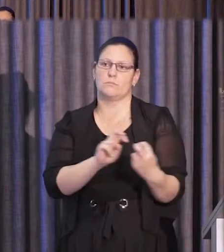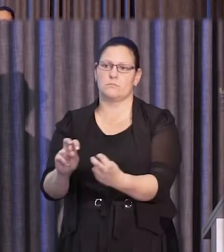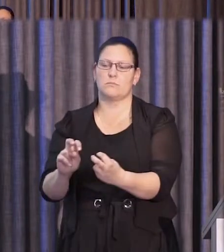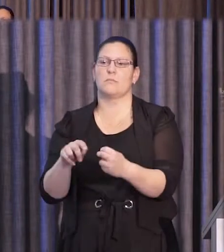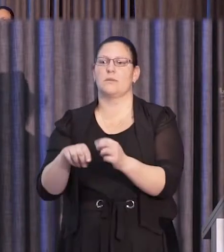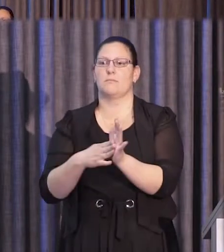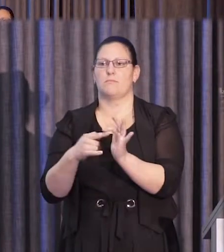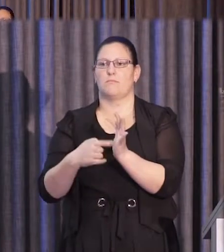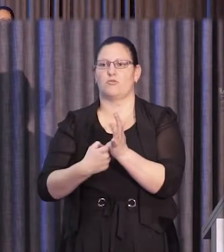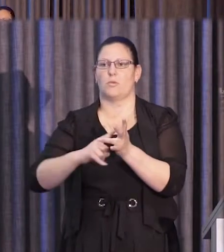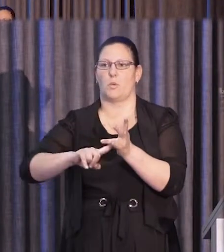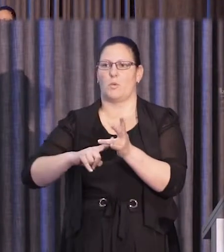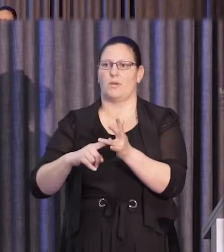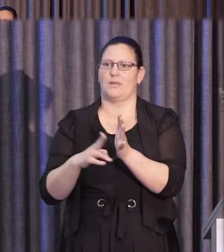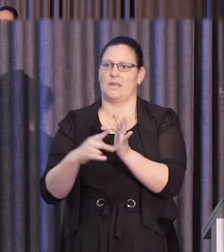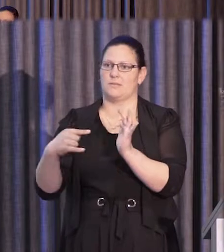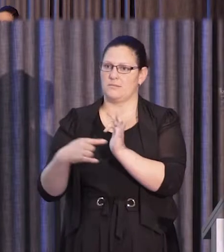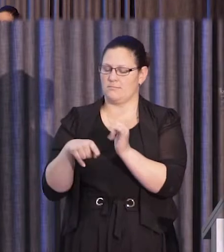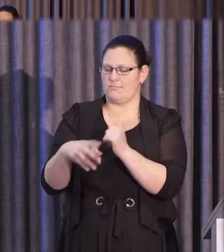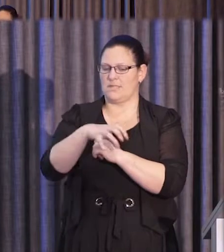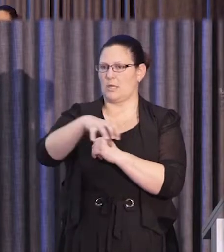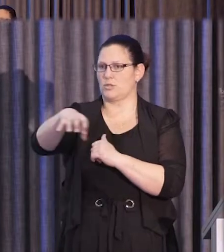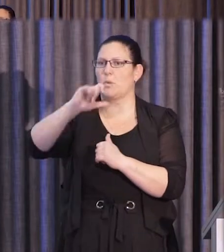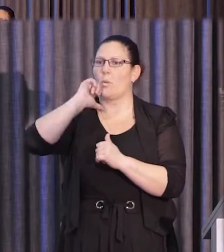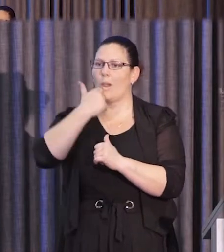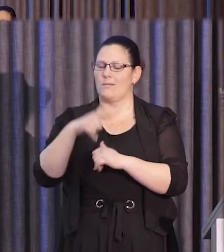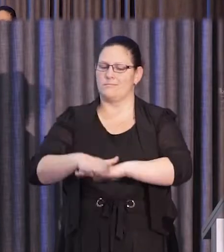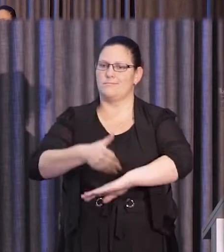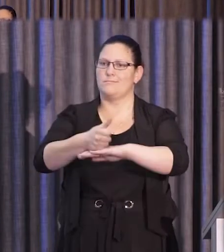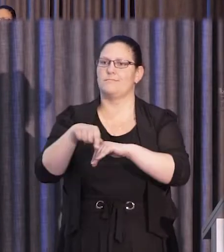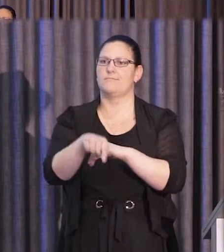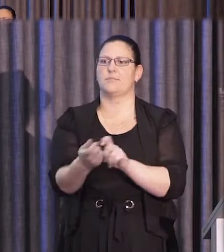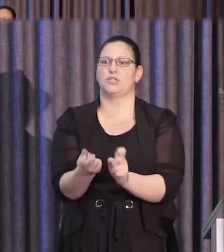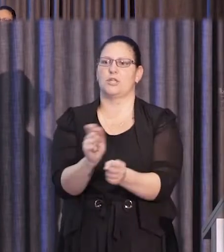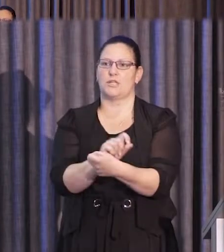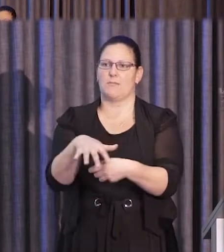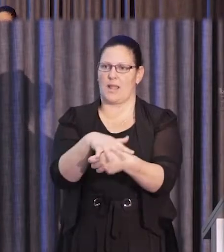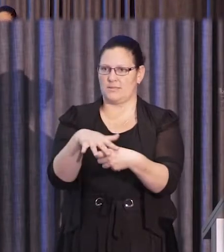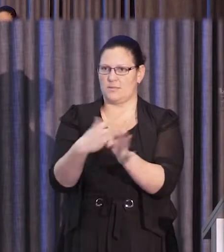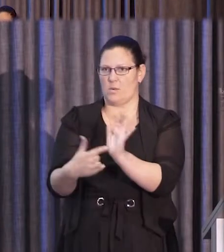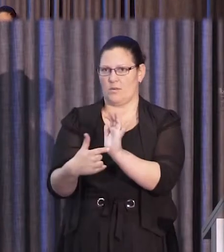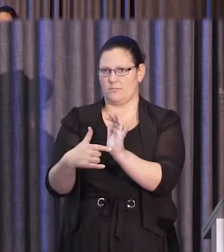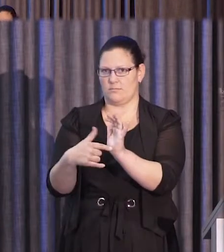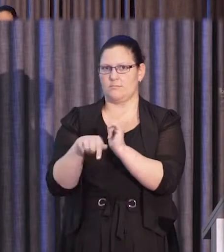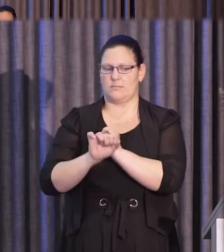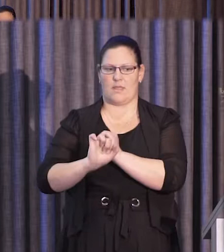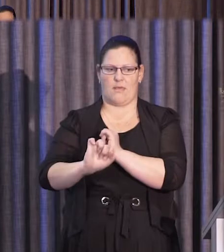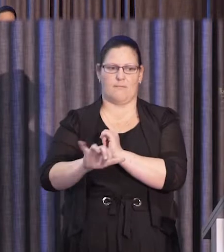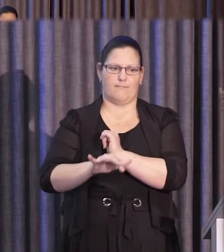around some of the new METRONET stations, and again, that's a great opportunity for us, because we can talk to them about making those stations